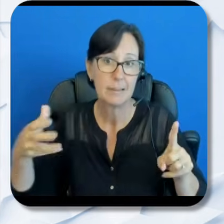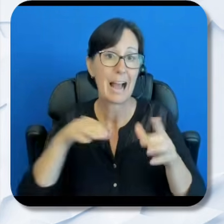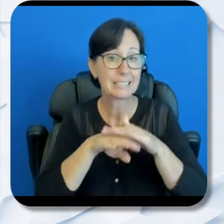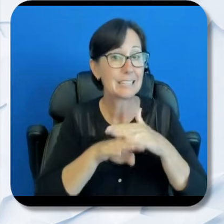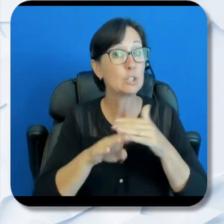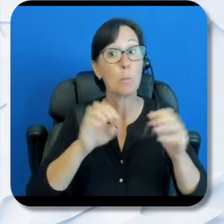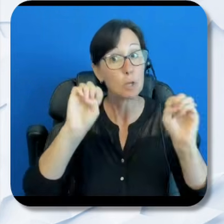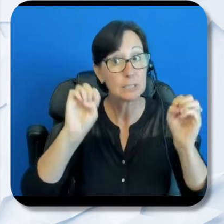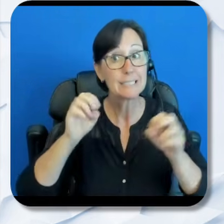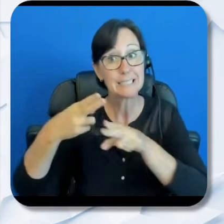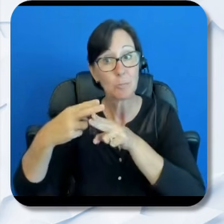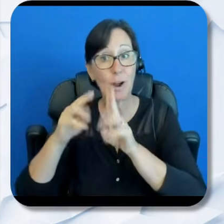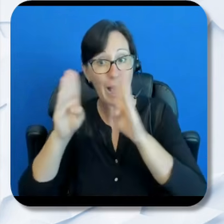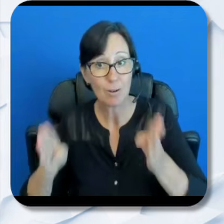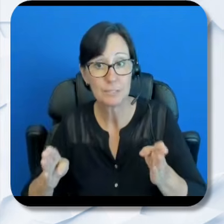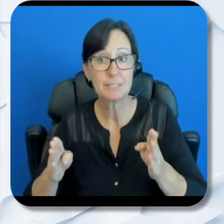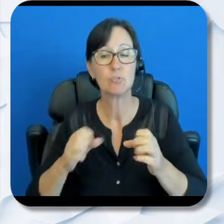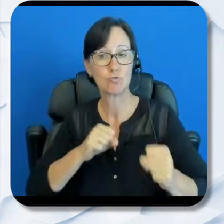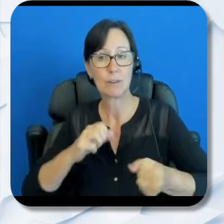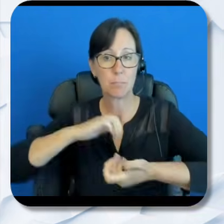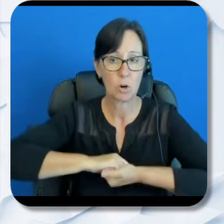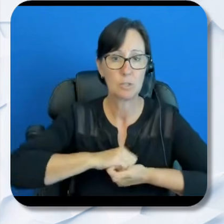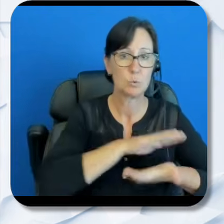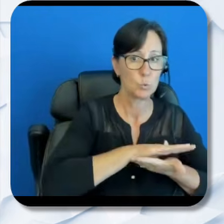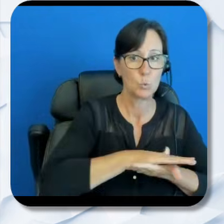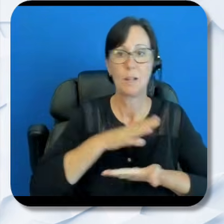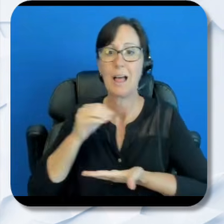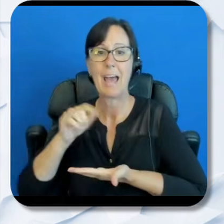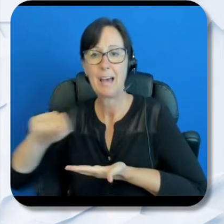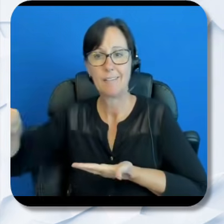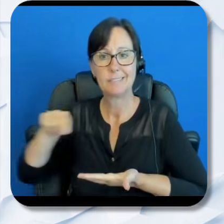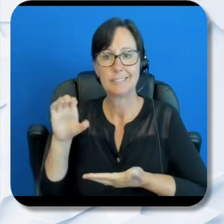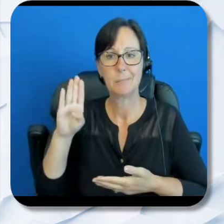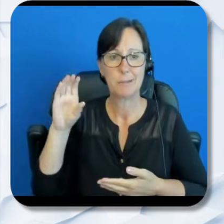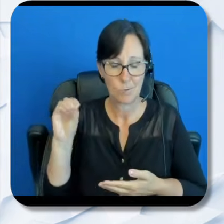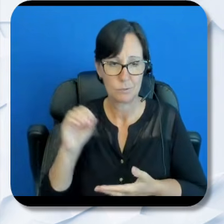and strengthen partnerships between schools and trusted community organizations.